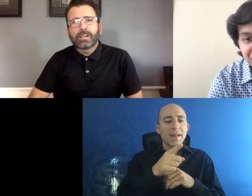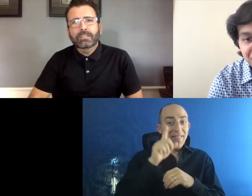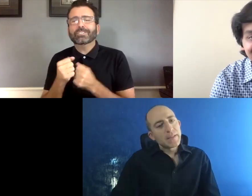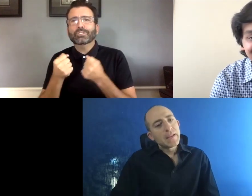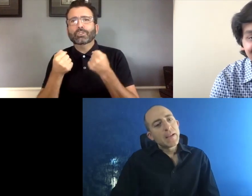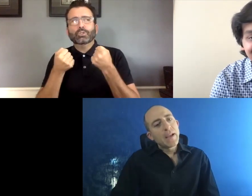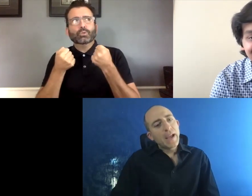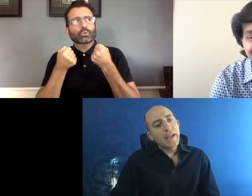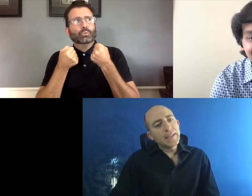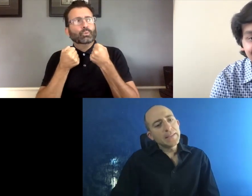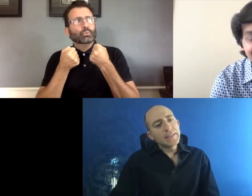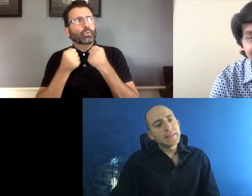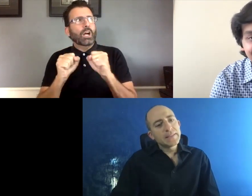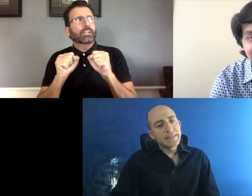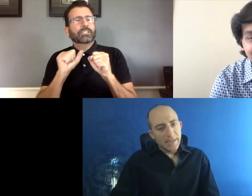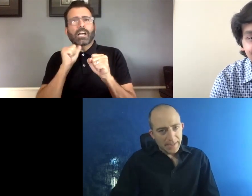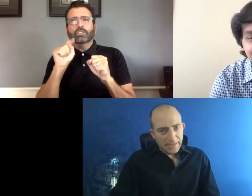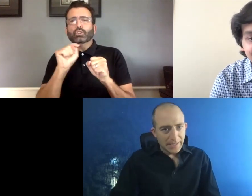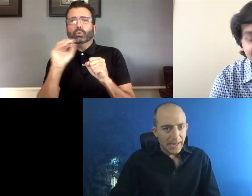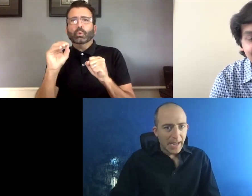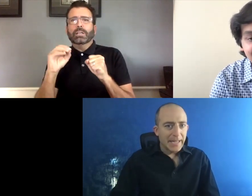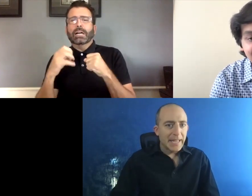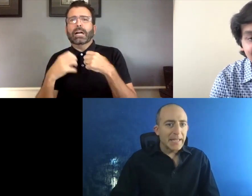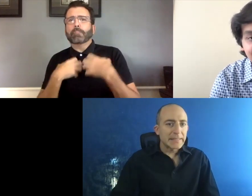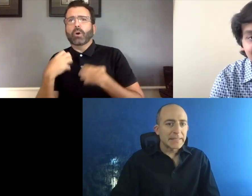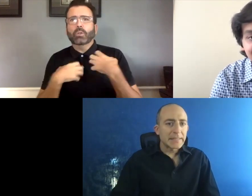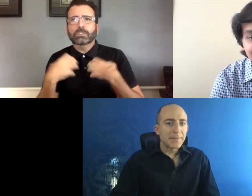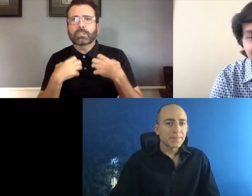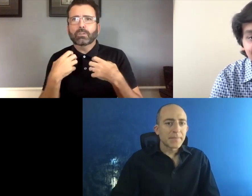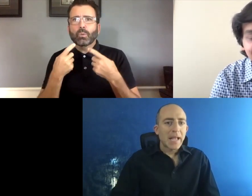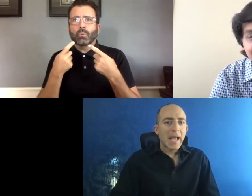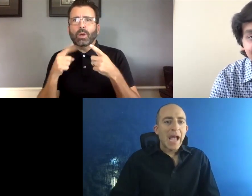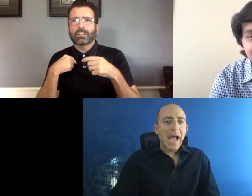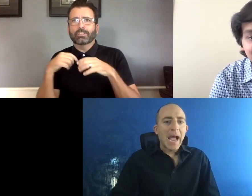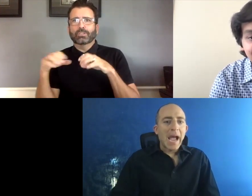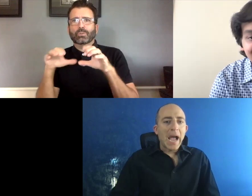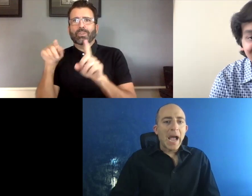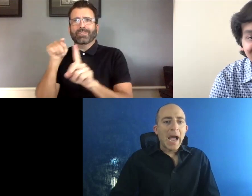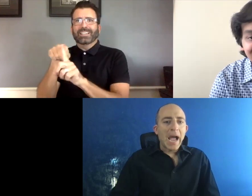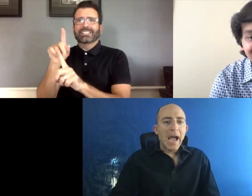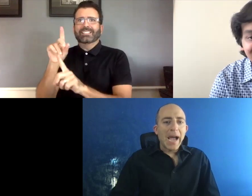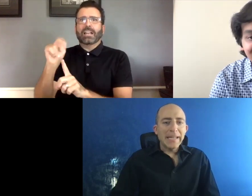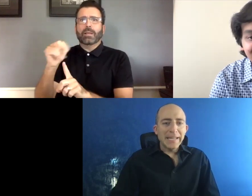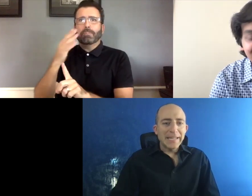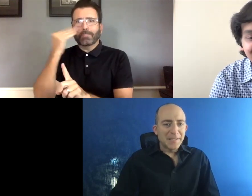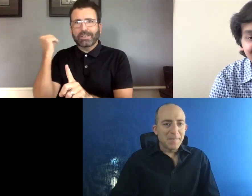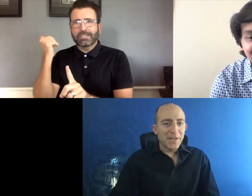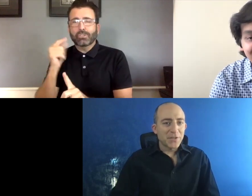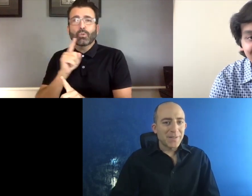As Don, I guess I needed to make sure that